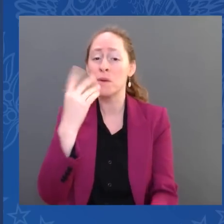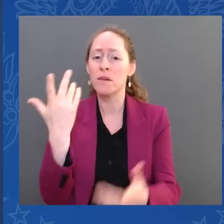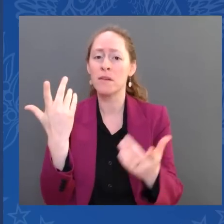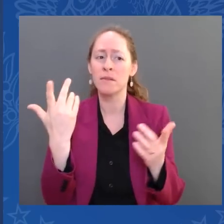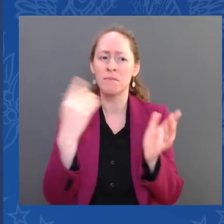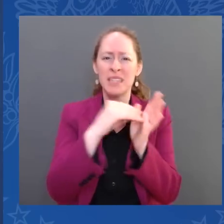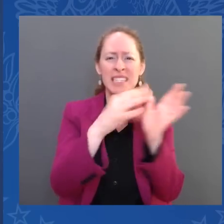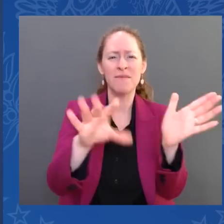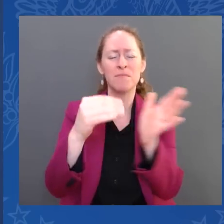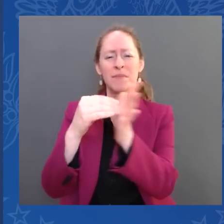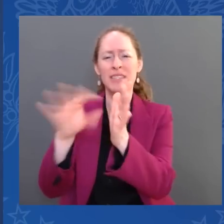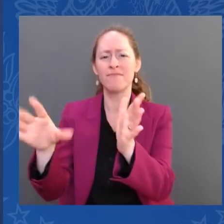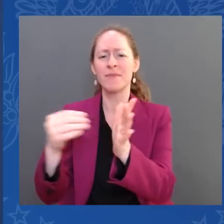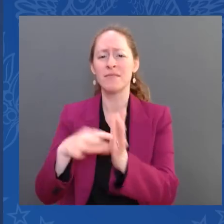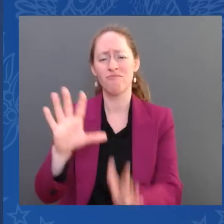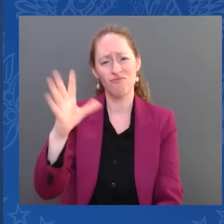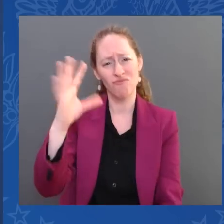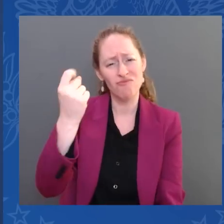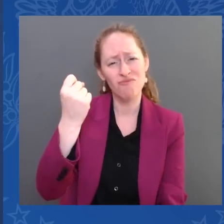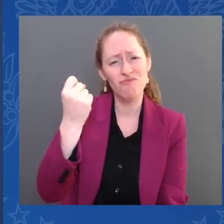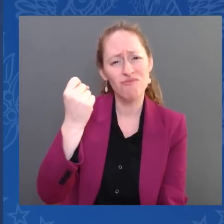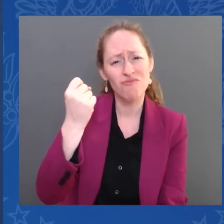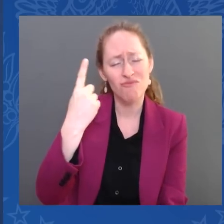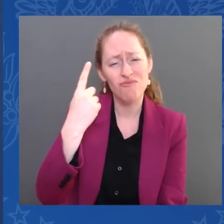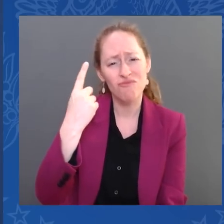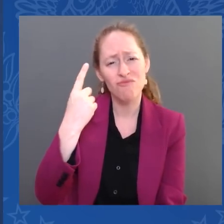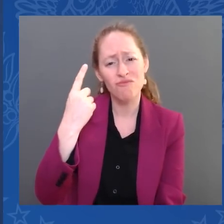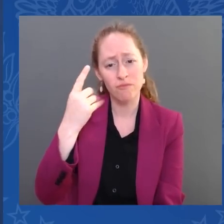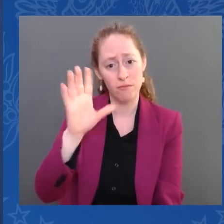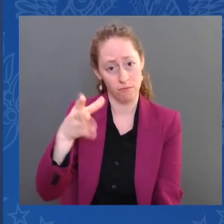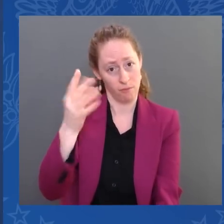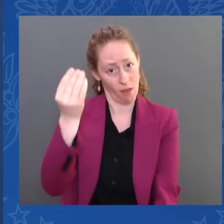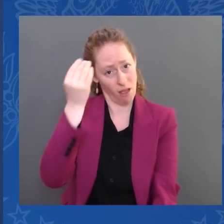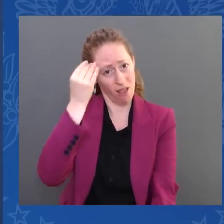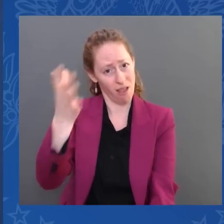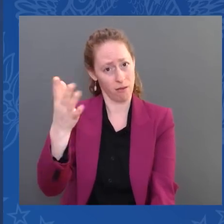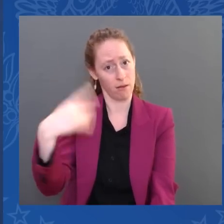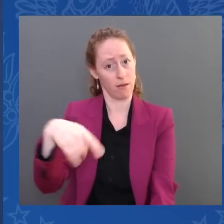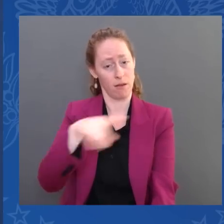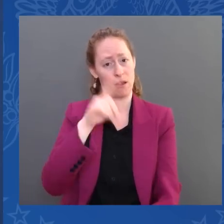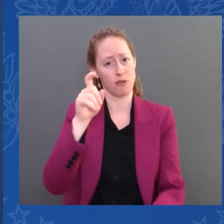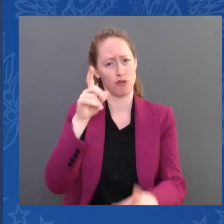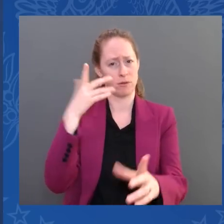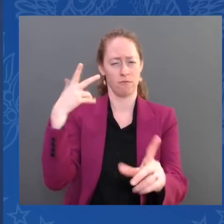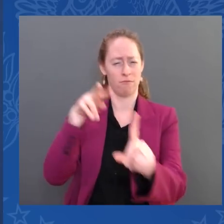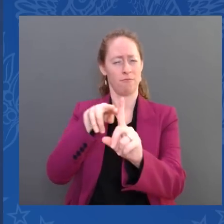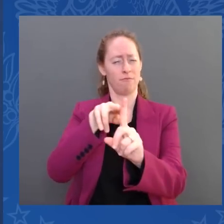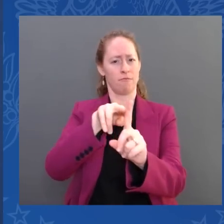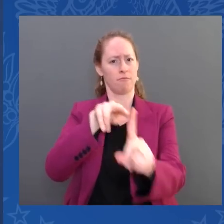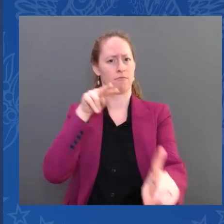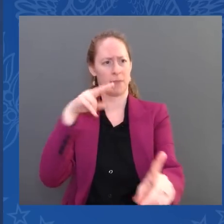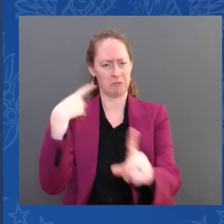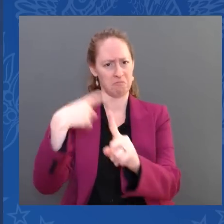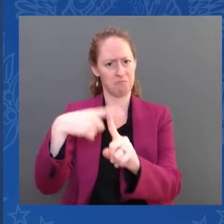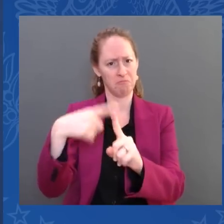Because of the enormous progress we've made on the economy, the Americans can tackle inflation from a position of strength. Still a problem,